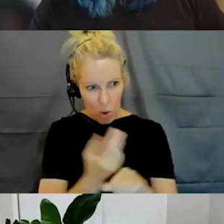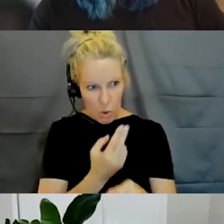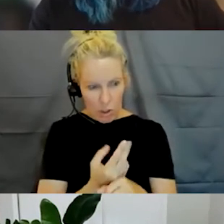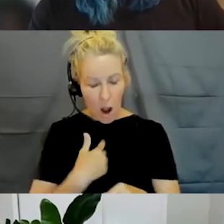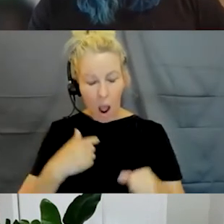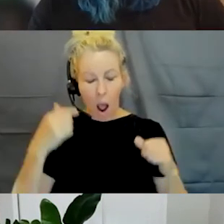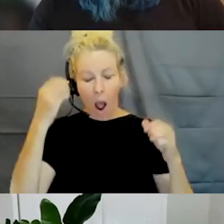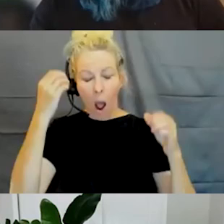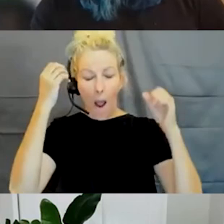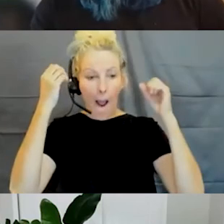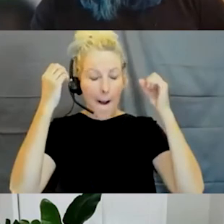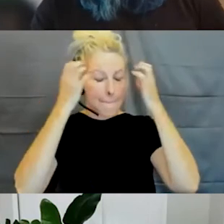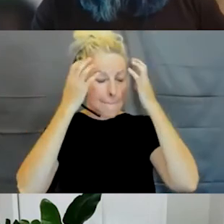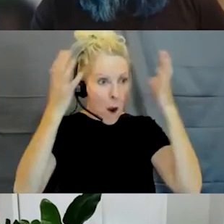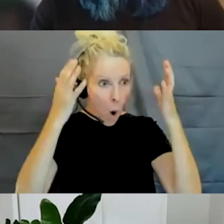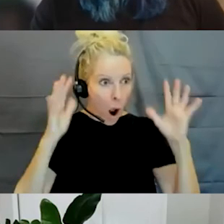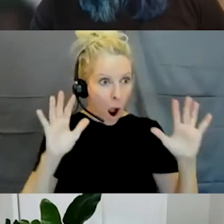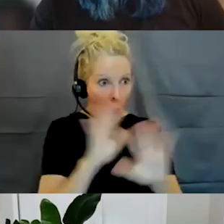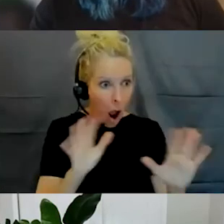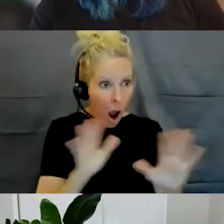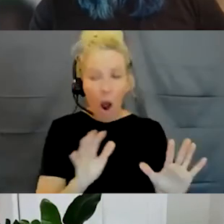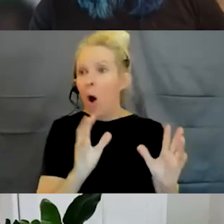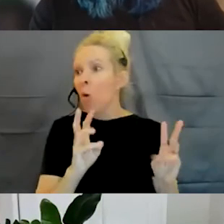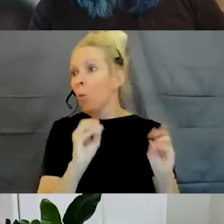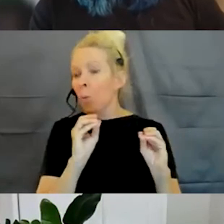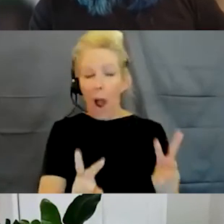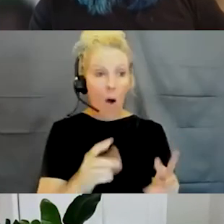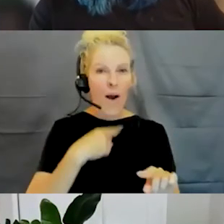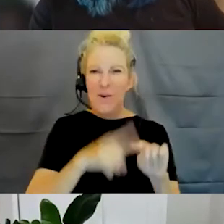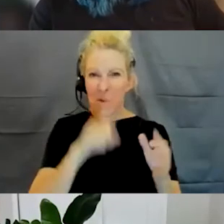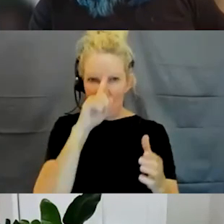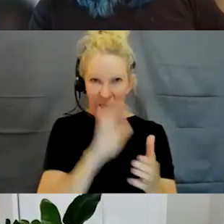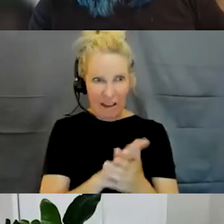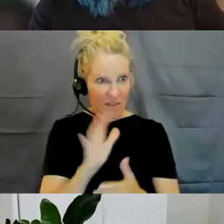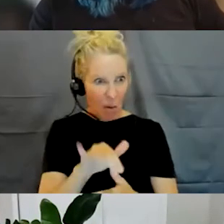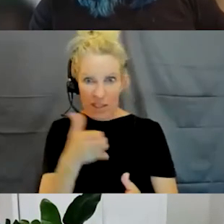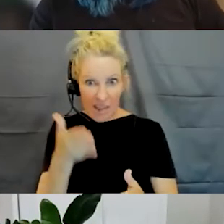I can't believe that is there and all of this great information, and they were showing the